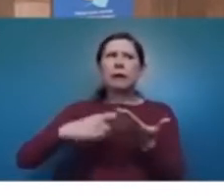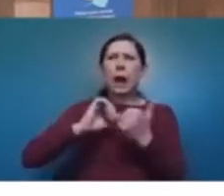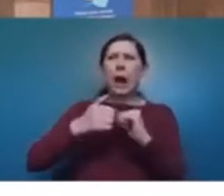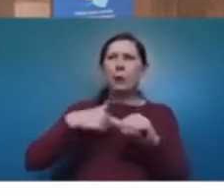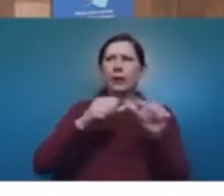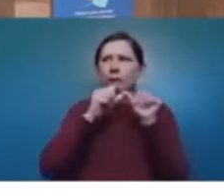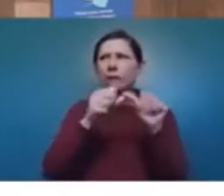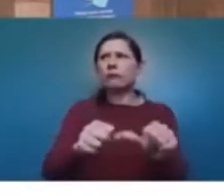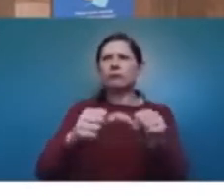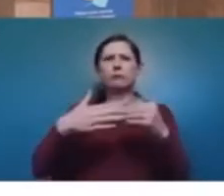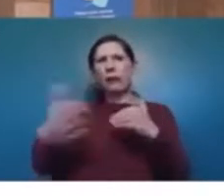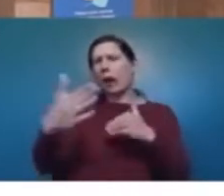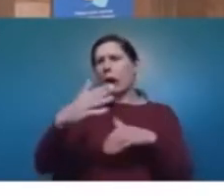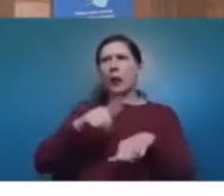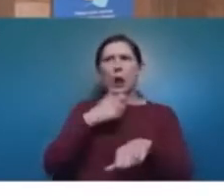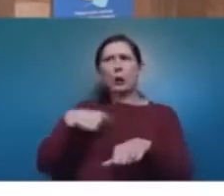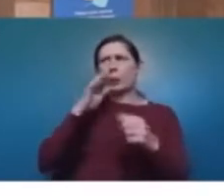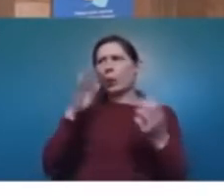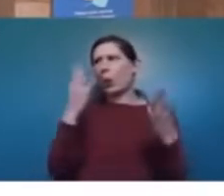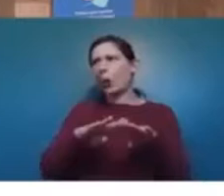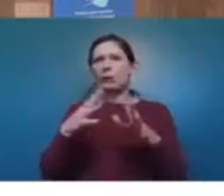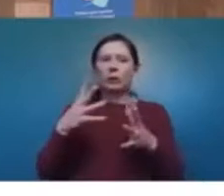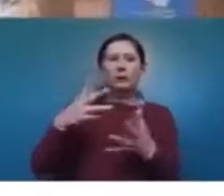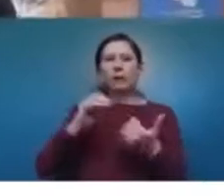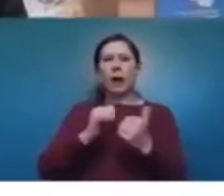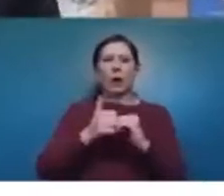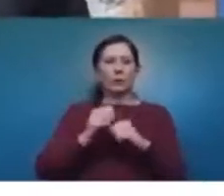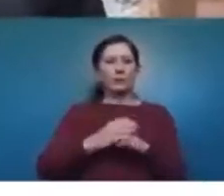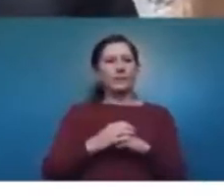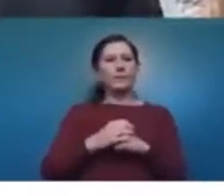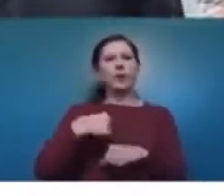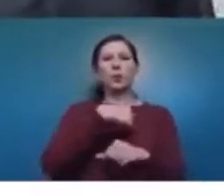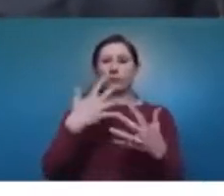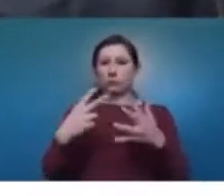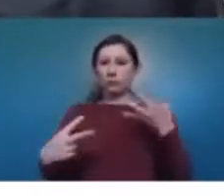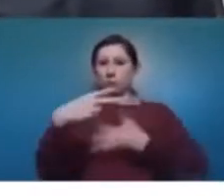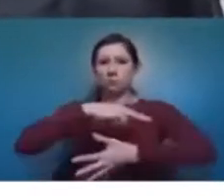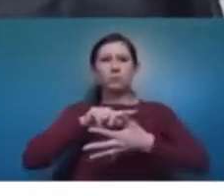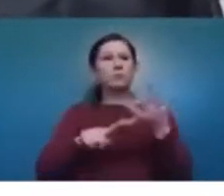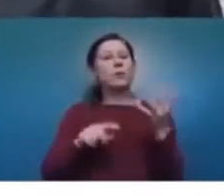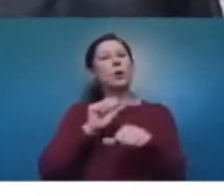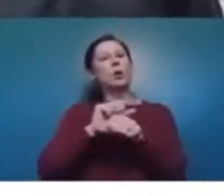sustainable over however long we were going to be closed. We reviewed those items that were working in our favor. We